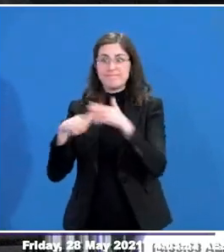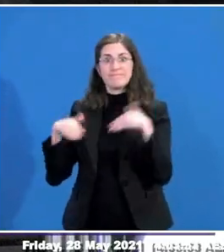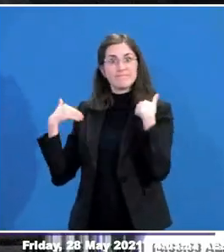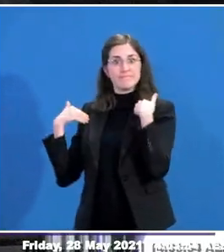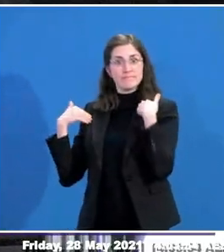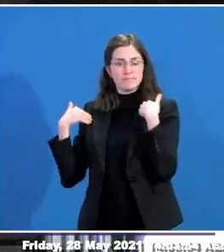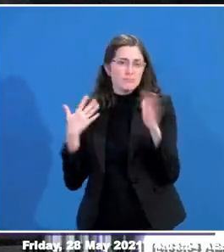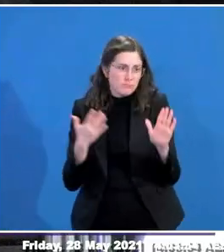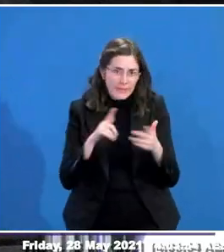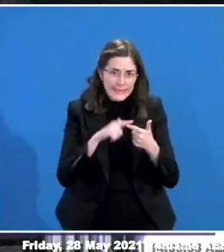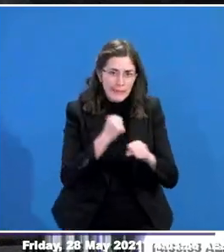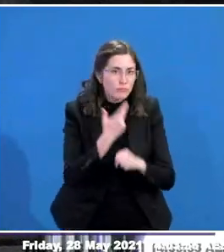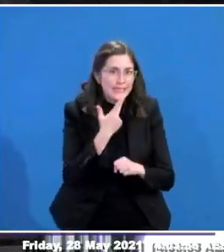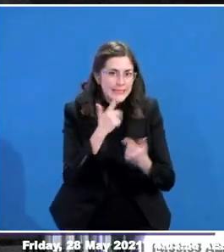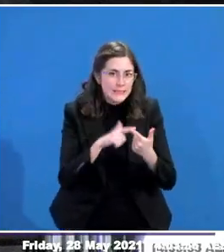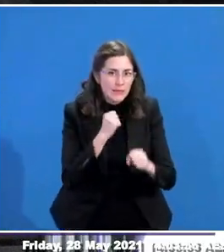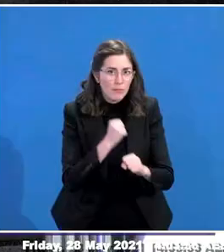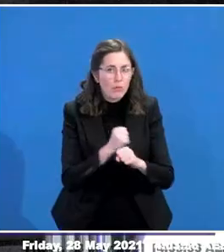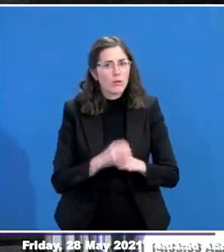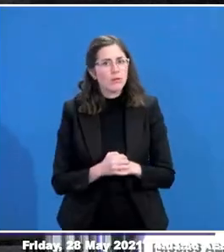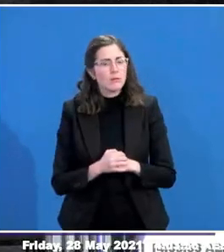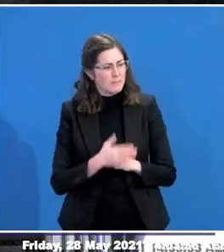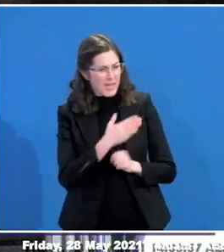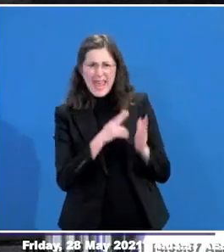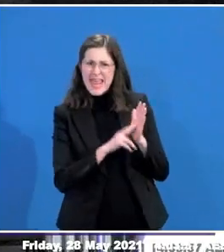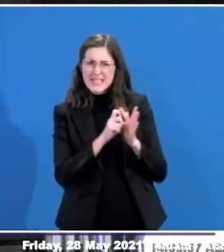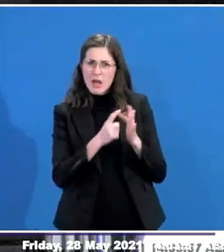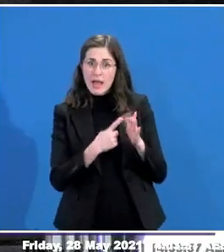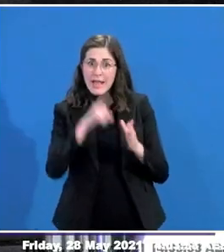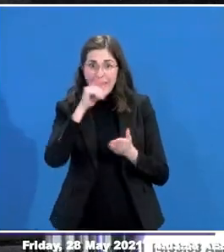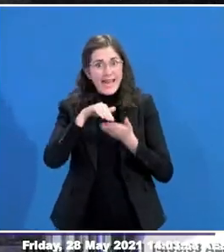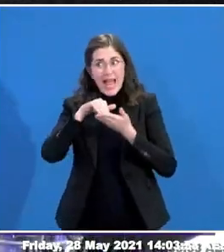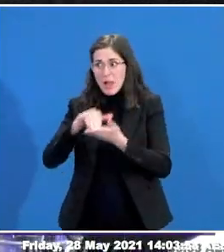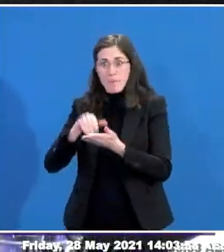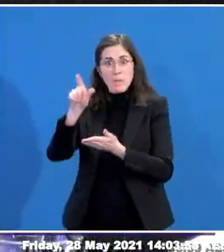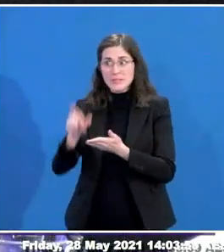Does the NDIA have any role to play in that circumstance?